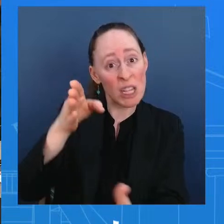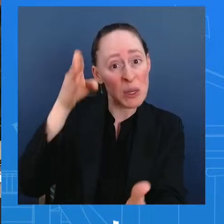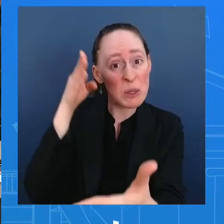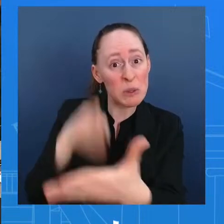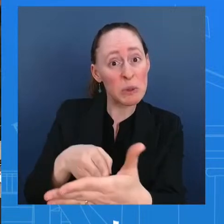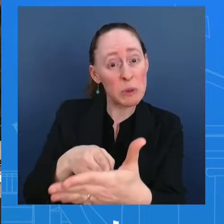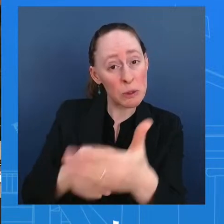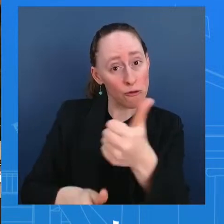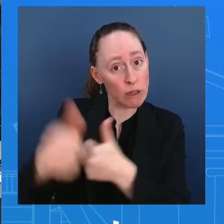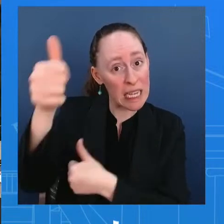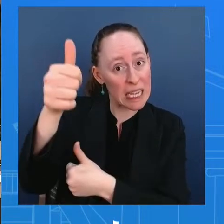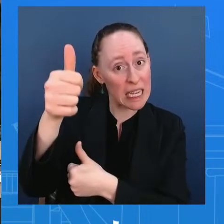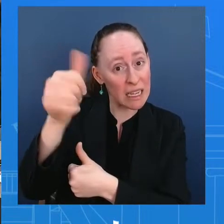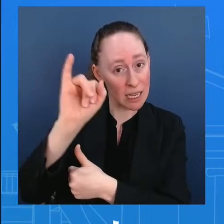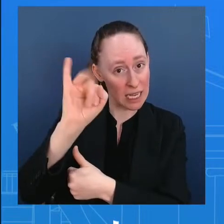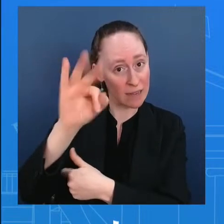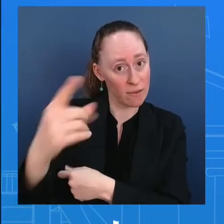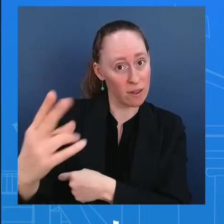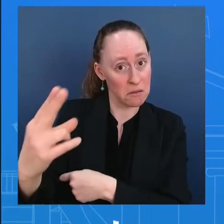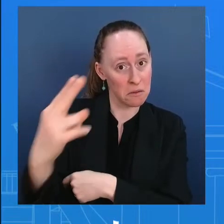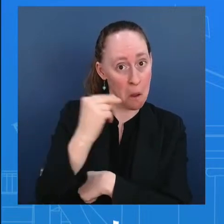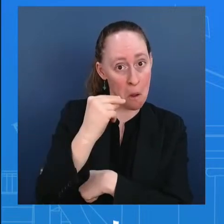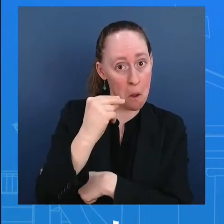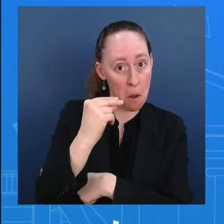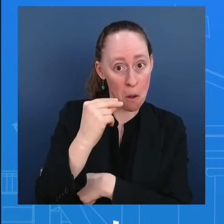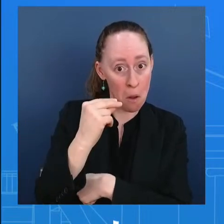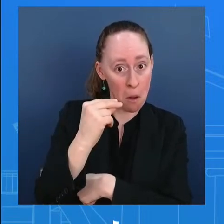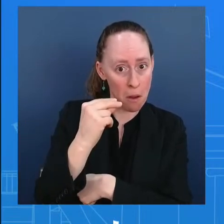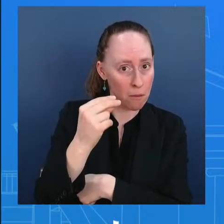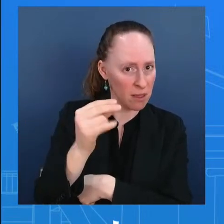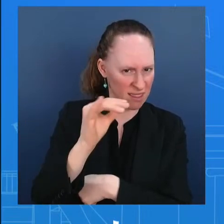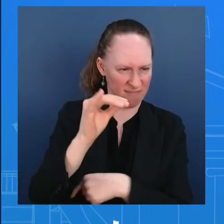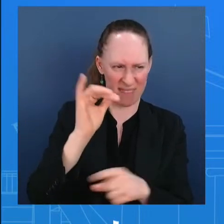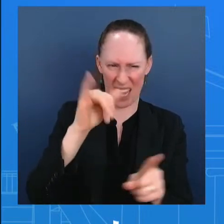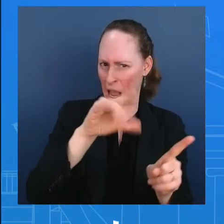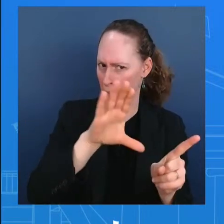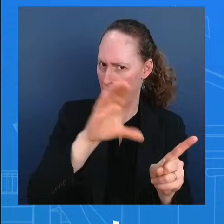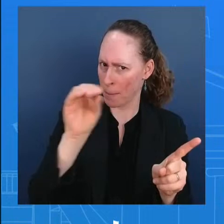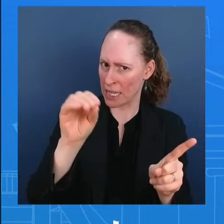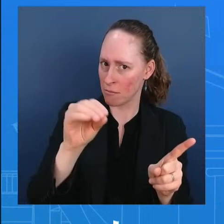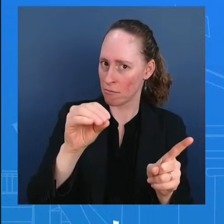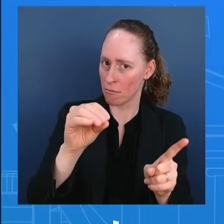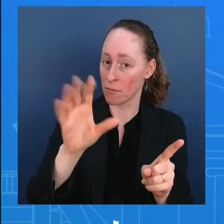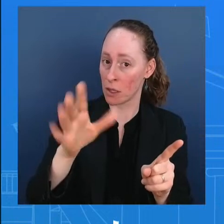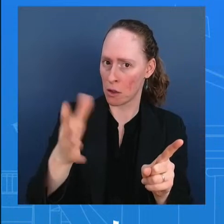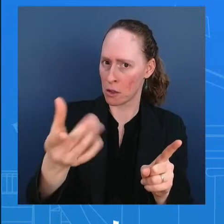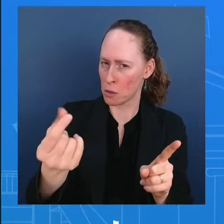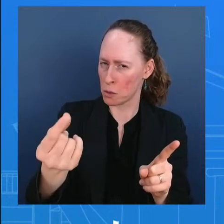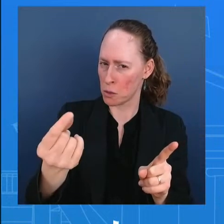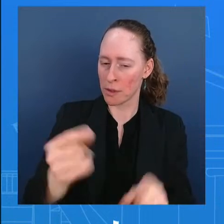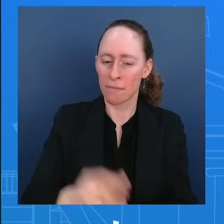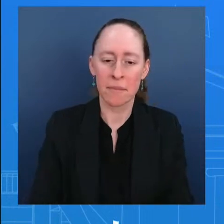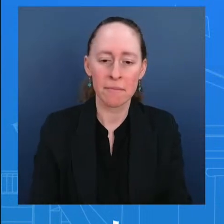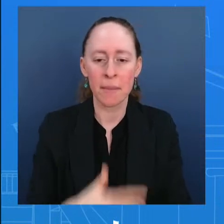Ms. Jean-Pierre: I’m not -- I’m -- I’m not going to get into litigation, potential lawsuits from here. That is something I would refer you to Department of Justice.